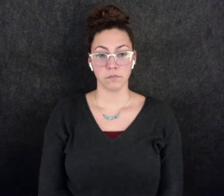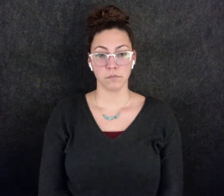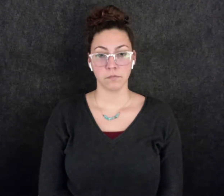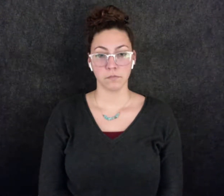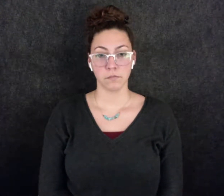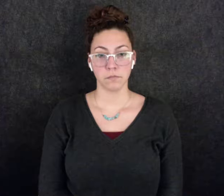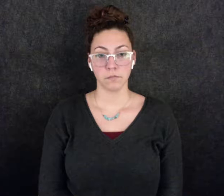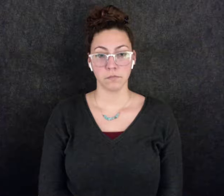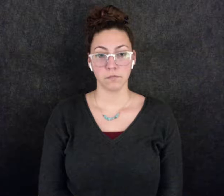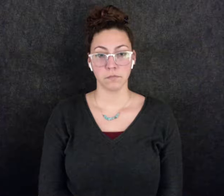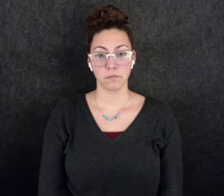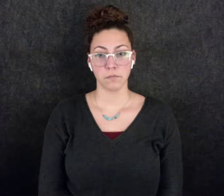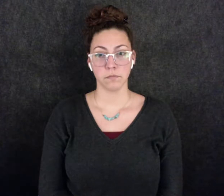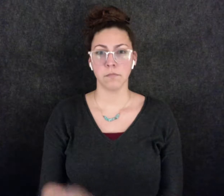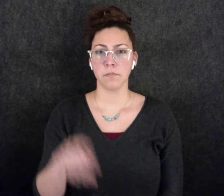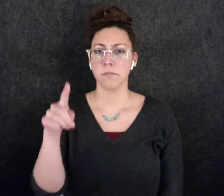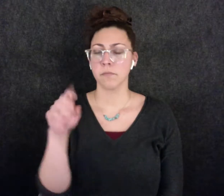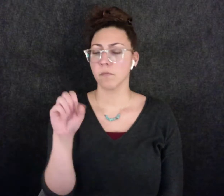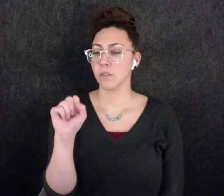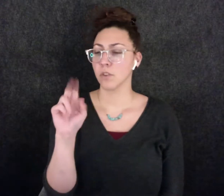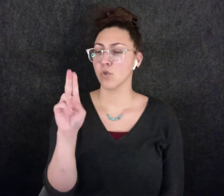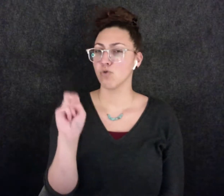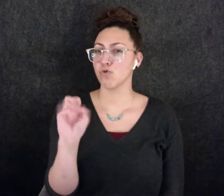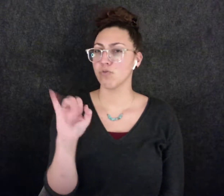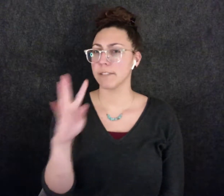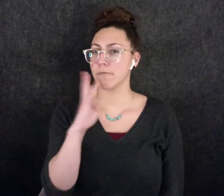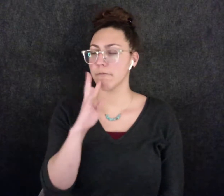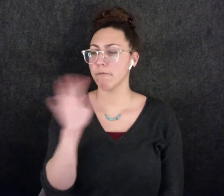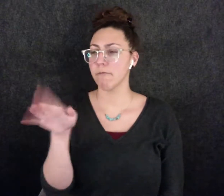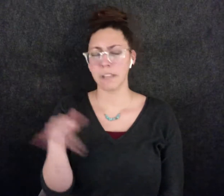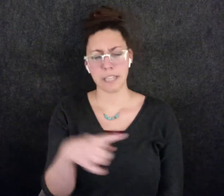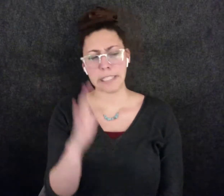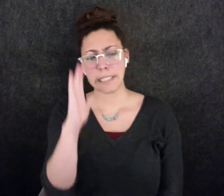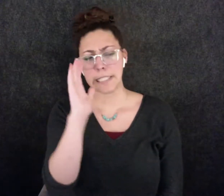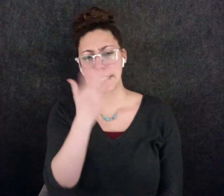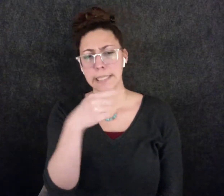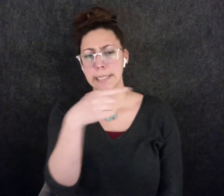Susi Nitzel: So it looks like Megan's having some issues with her internet so she's gonna